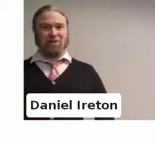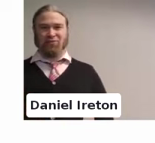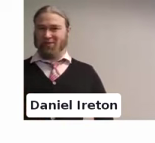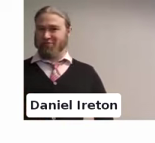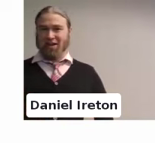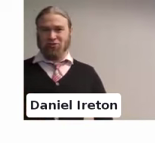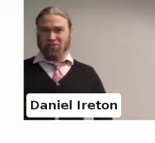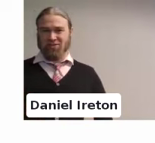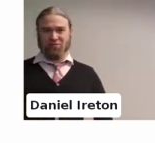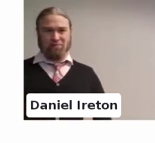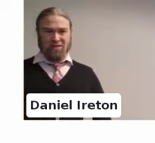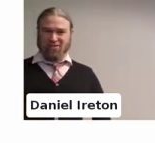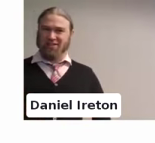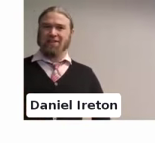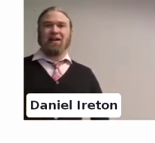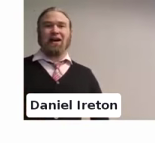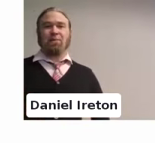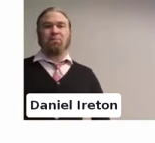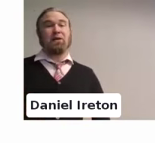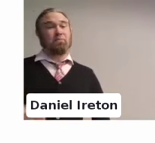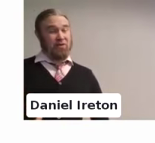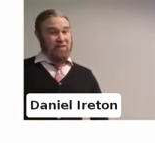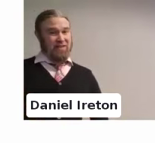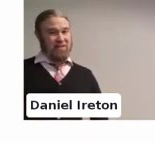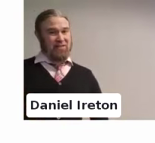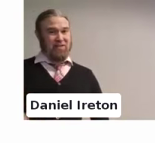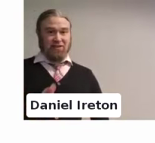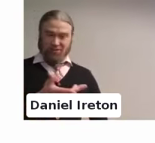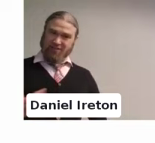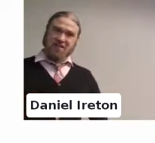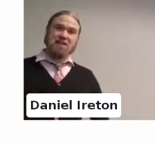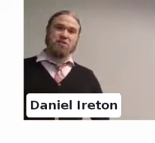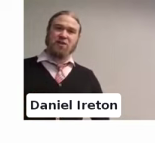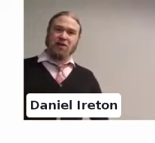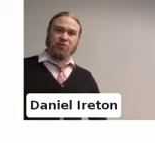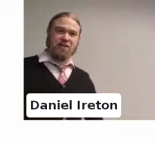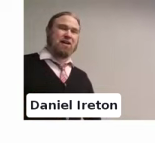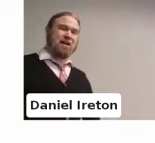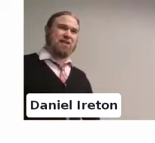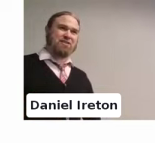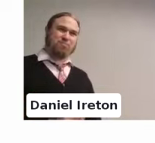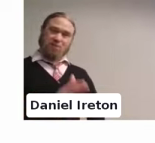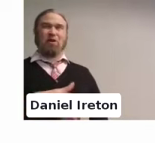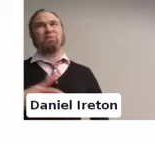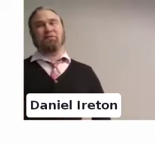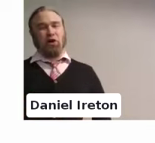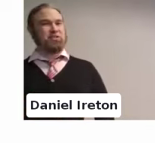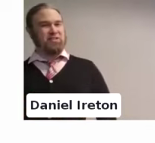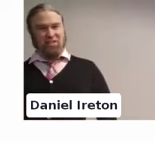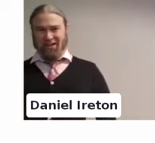These were people that came by the table. Not counting folks that passed by might have come through a different entrance and we missed.